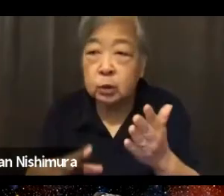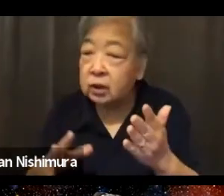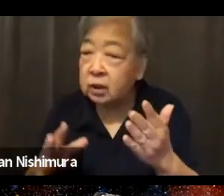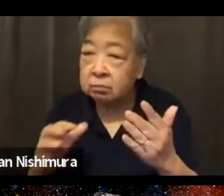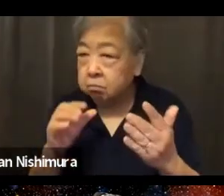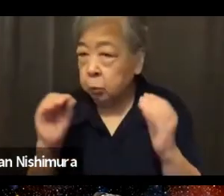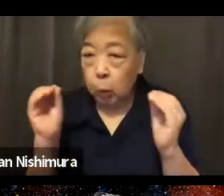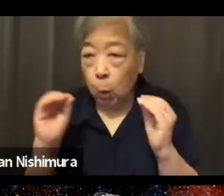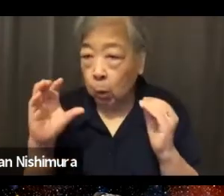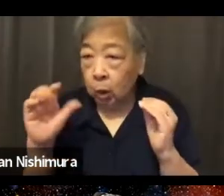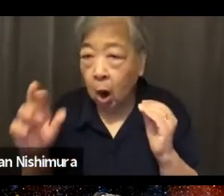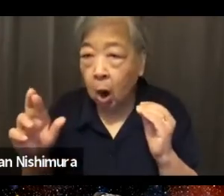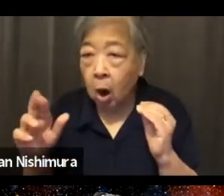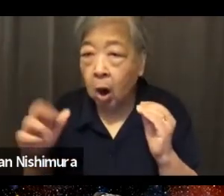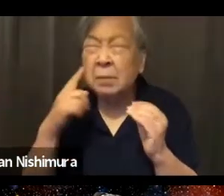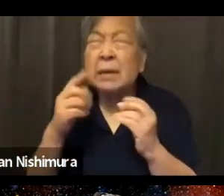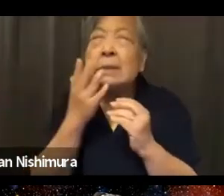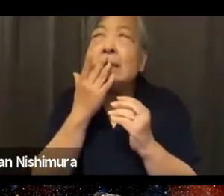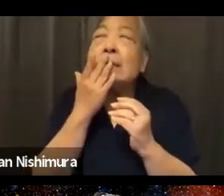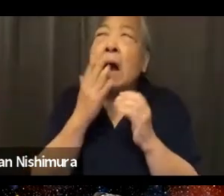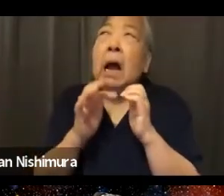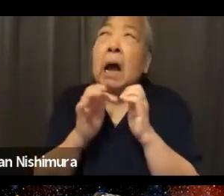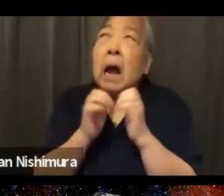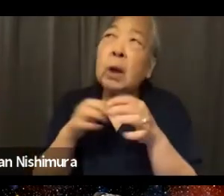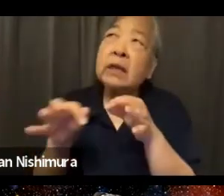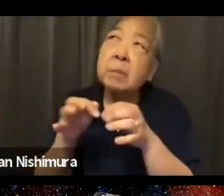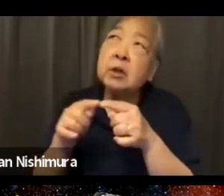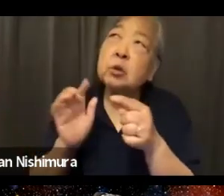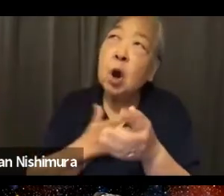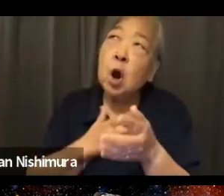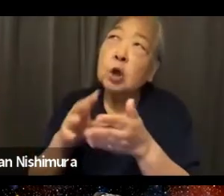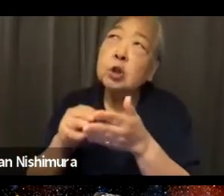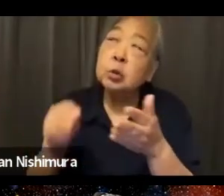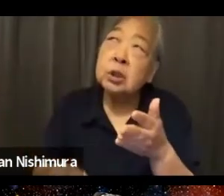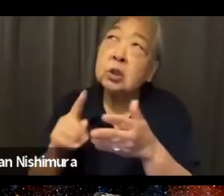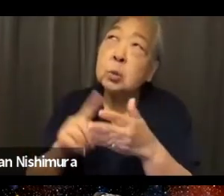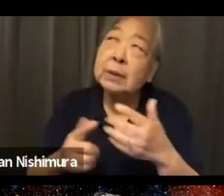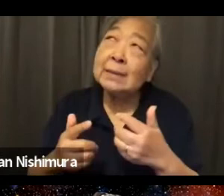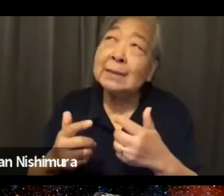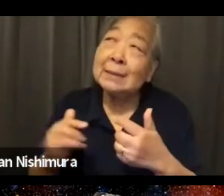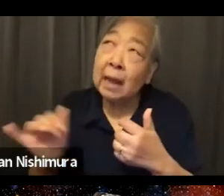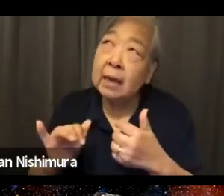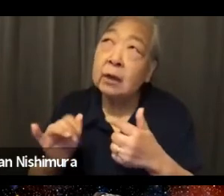So I have to think about, how do I convey to our students what it's like to rely on public transportation?